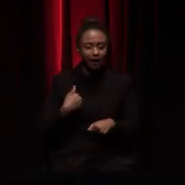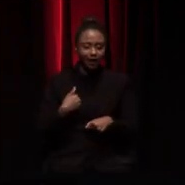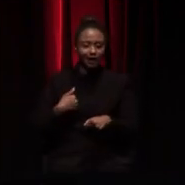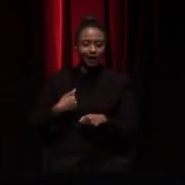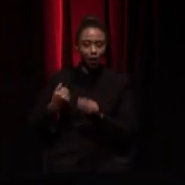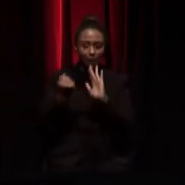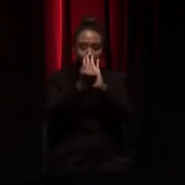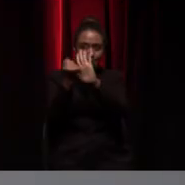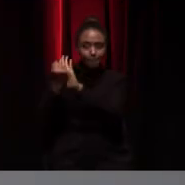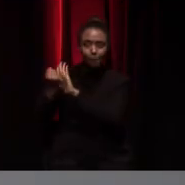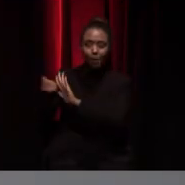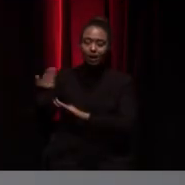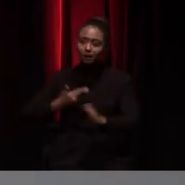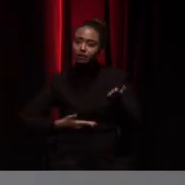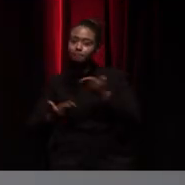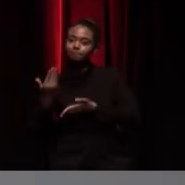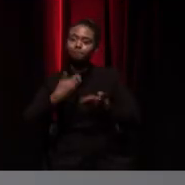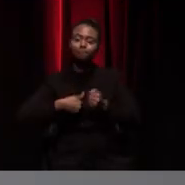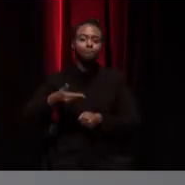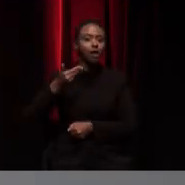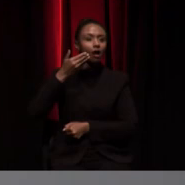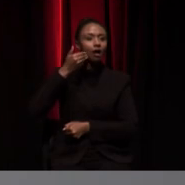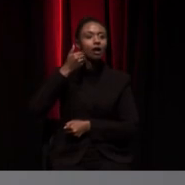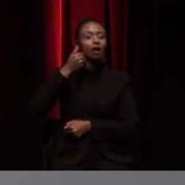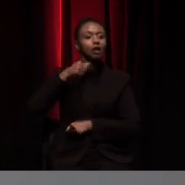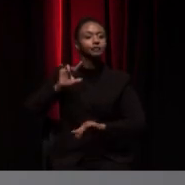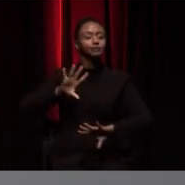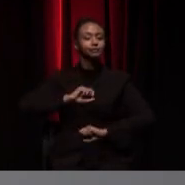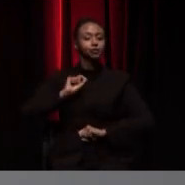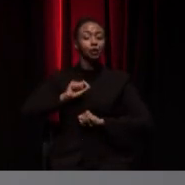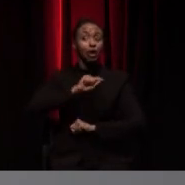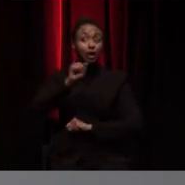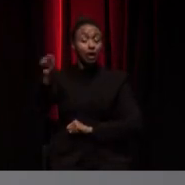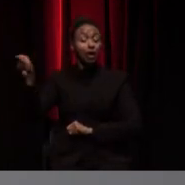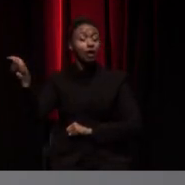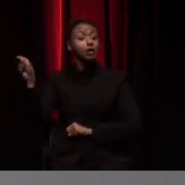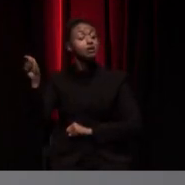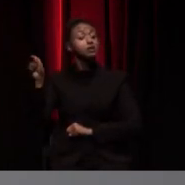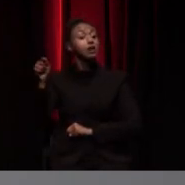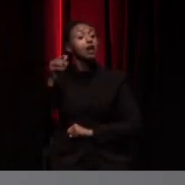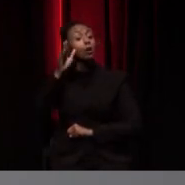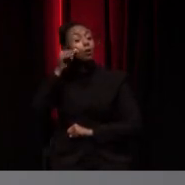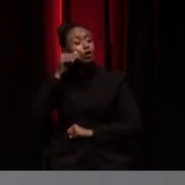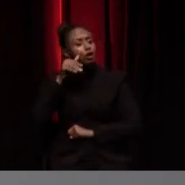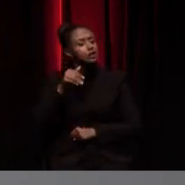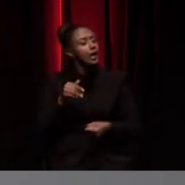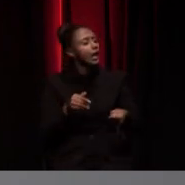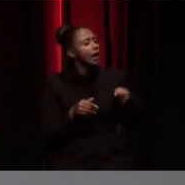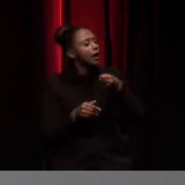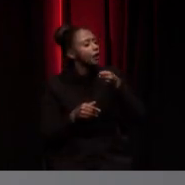I’m also learning that they want to know why journalists choose one verb